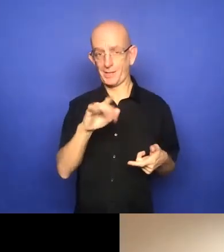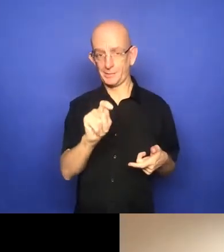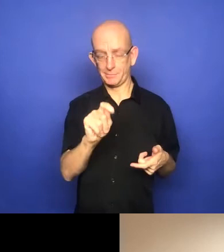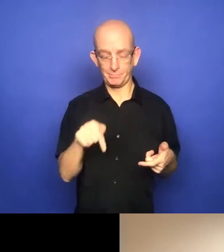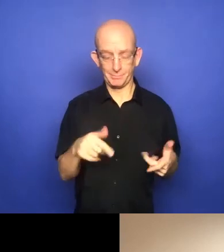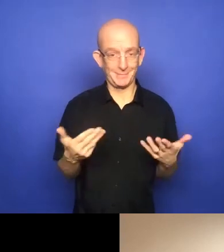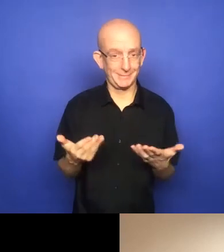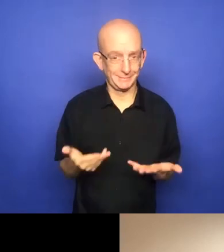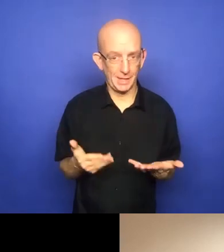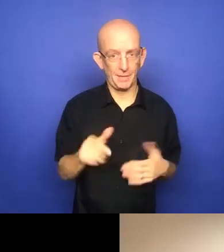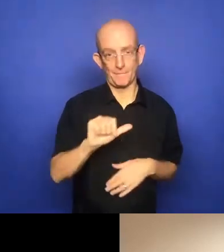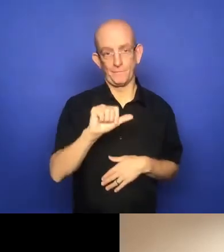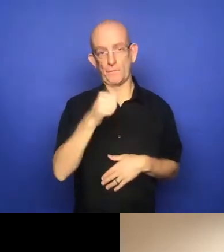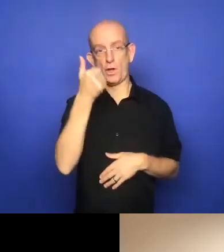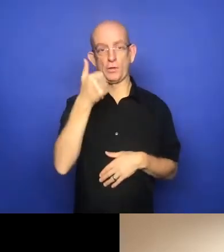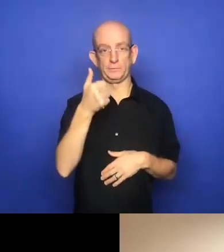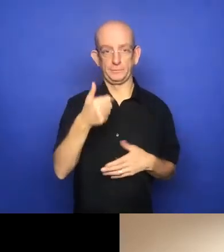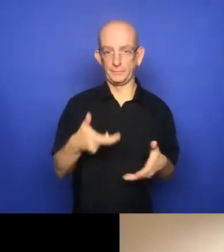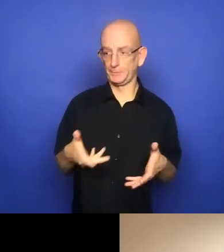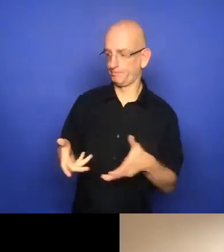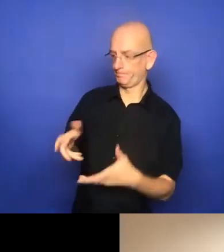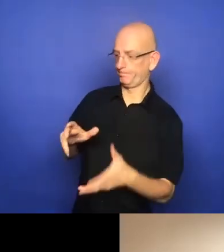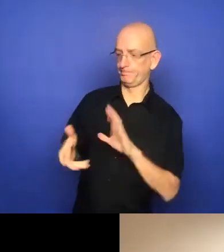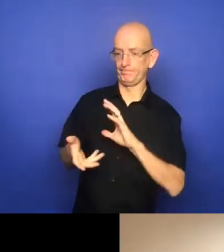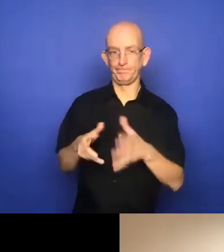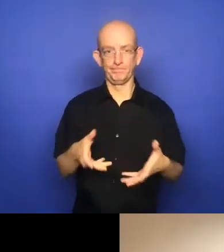we are now hoping that a lot of people